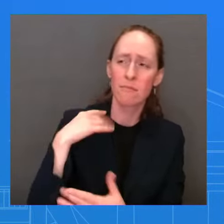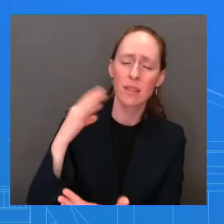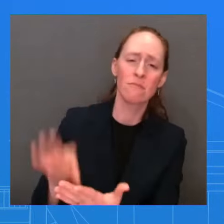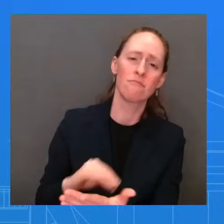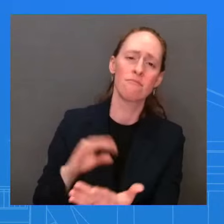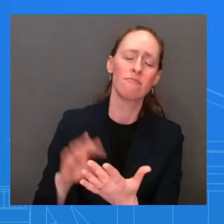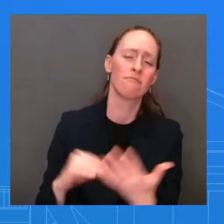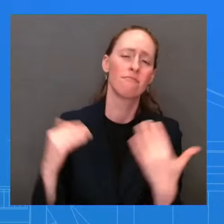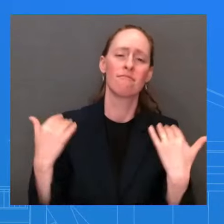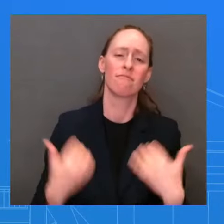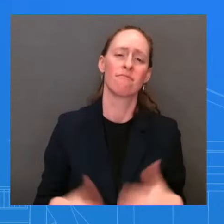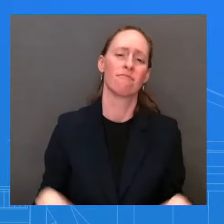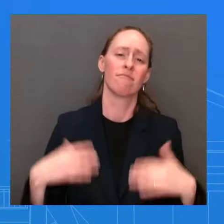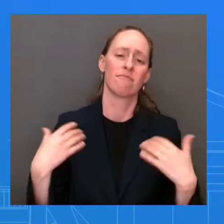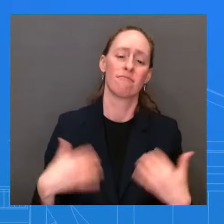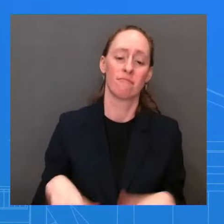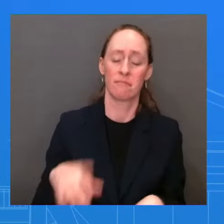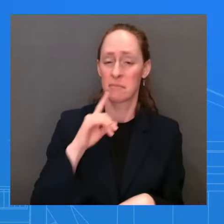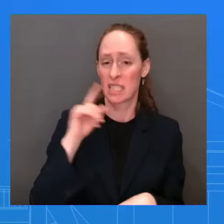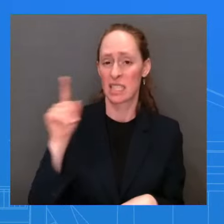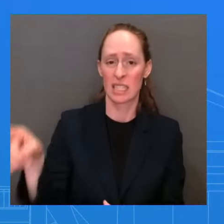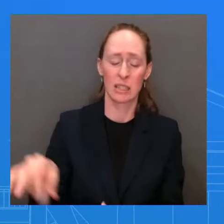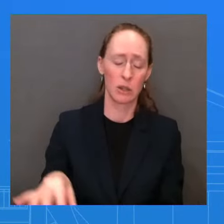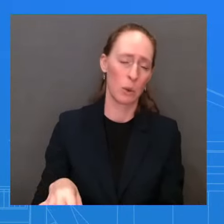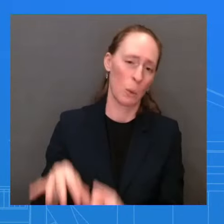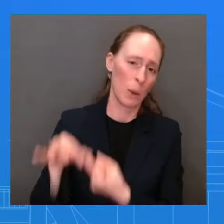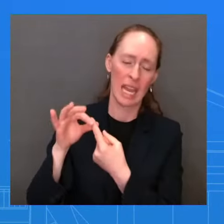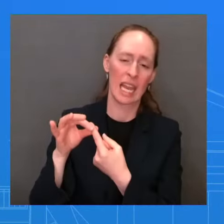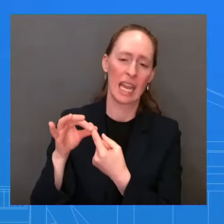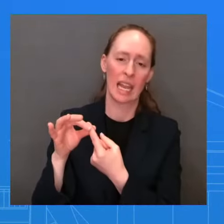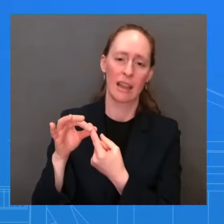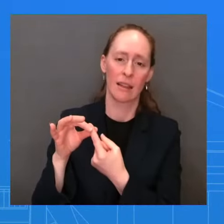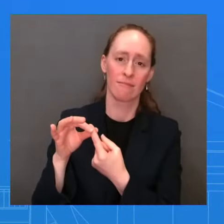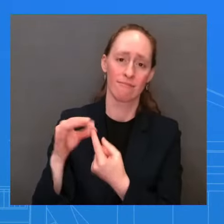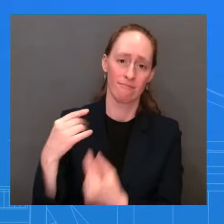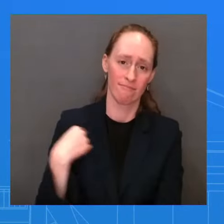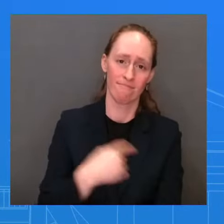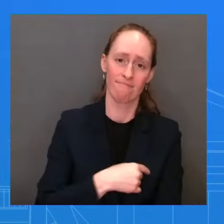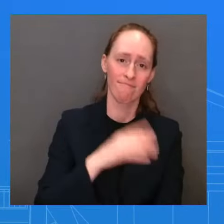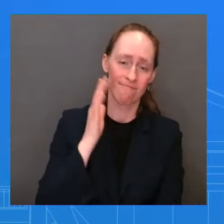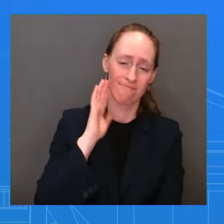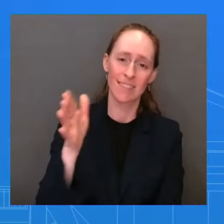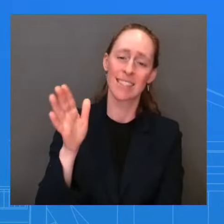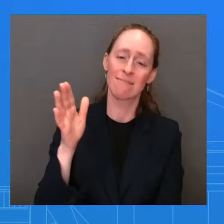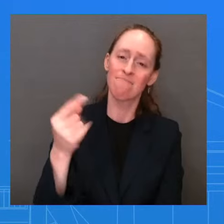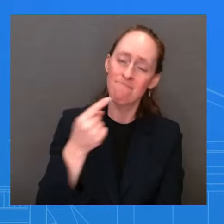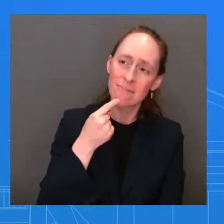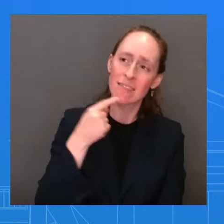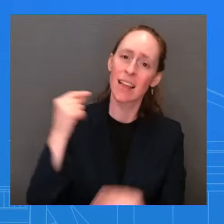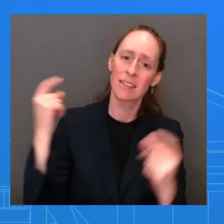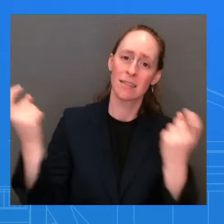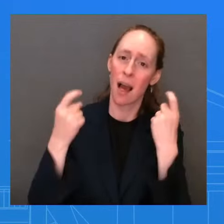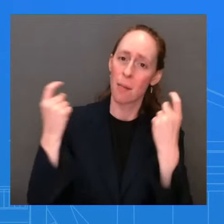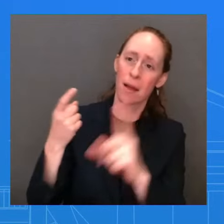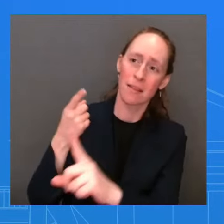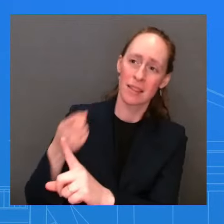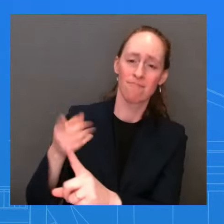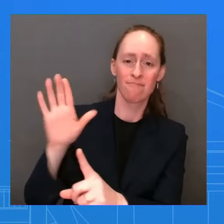and celebrate his amazing, incredible accomplishments. With that, Josh, the floor is yours. The Press: Wonderful. Thanks so much, Karine.